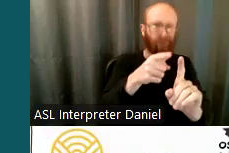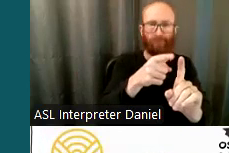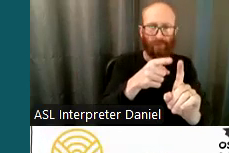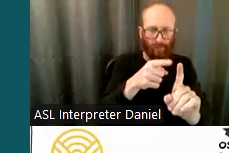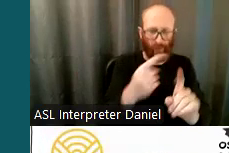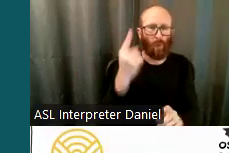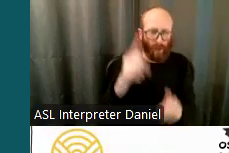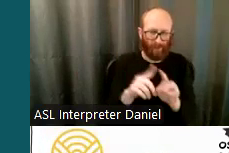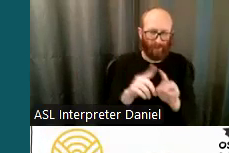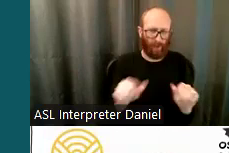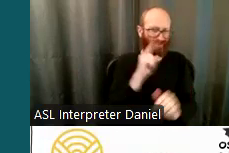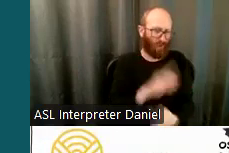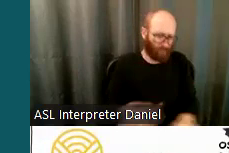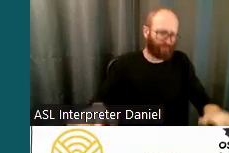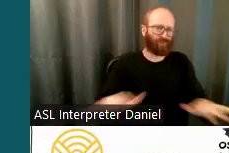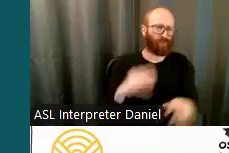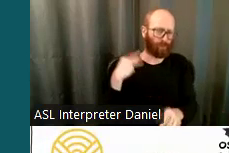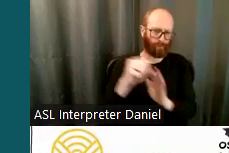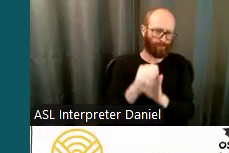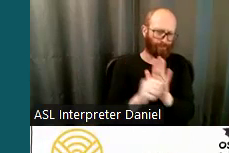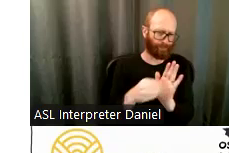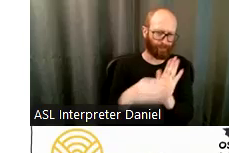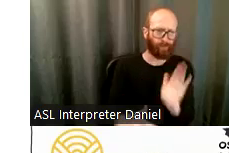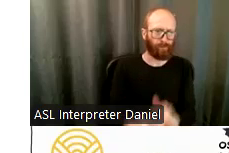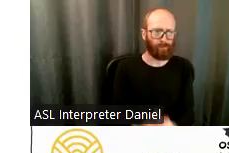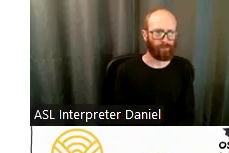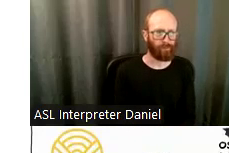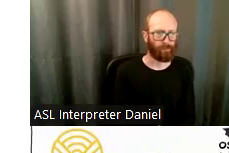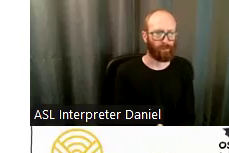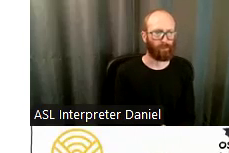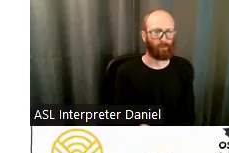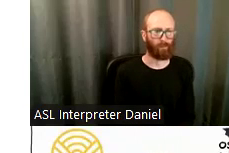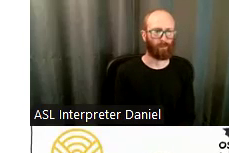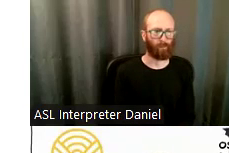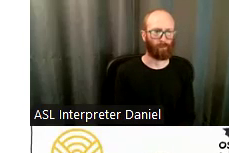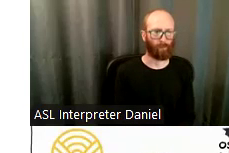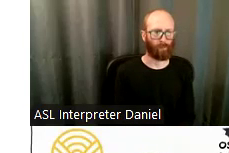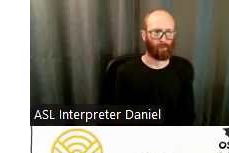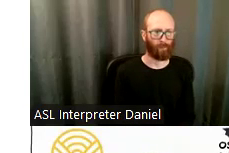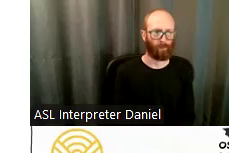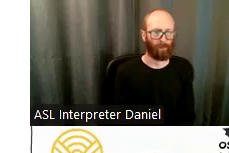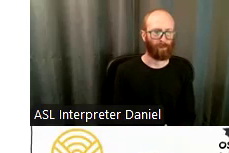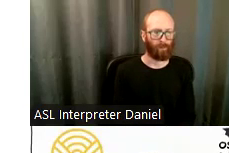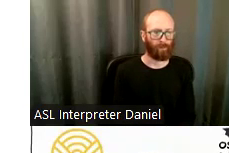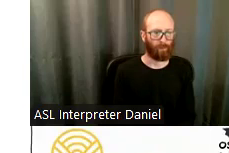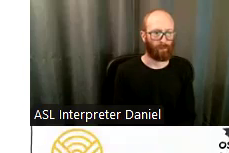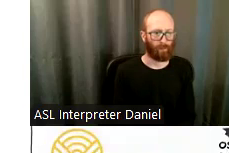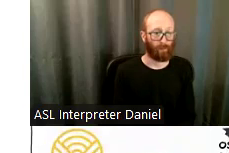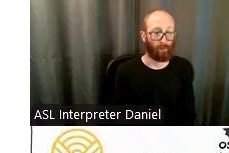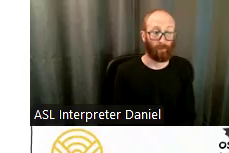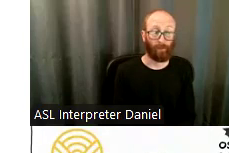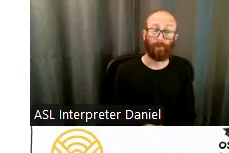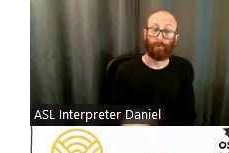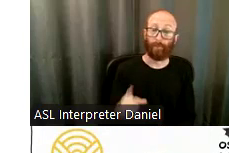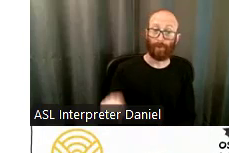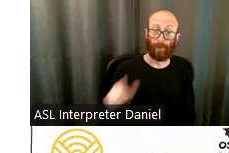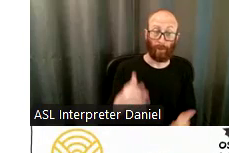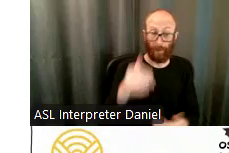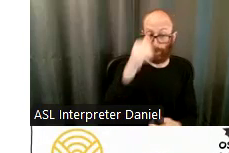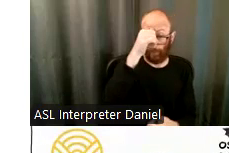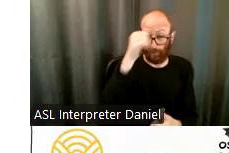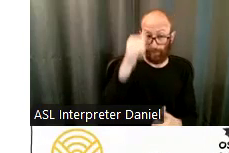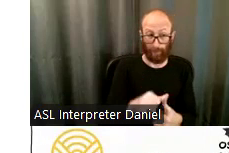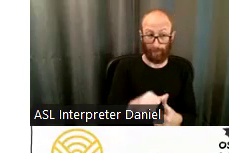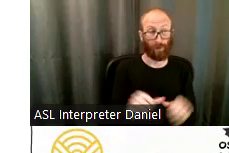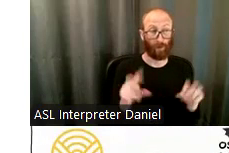students. For those who may remember the certificate of individual achievement or